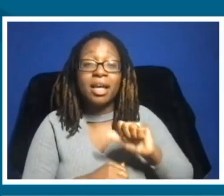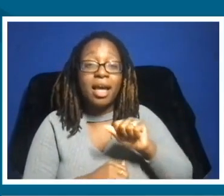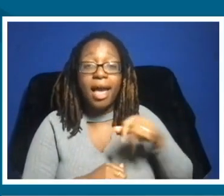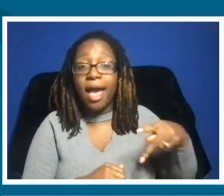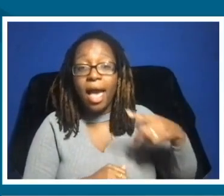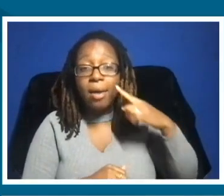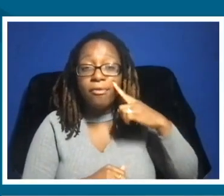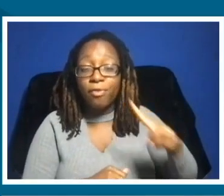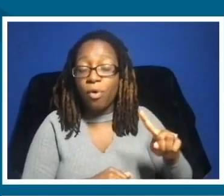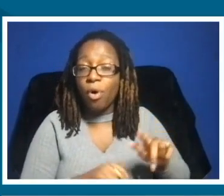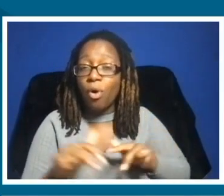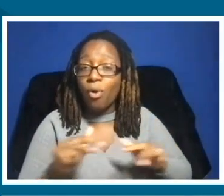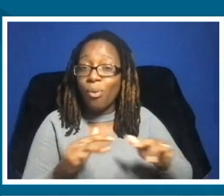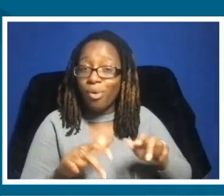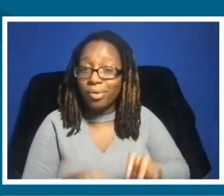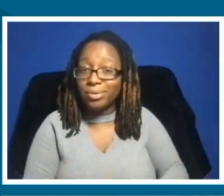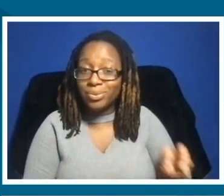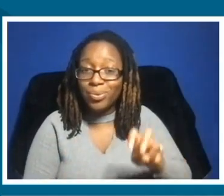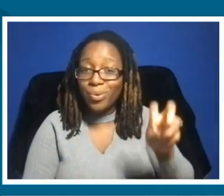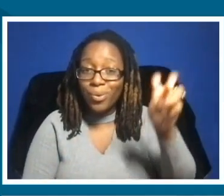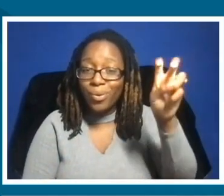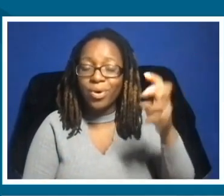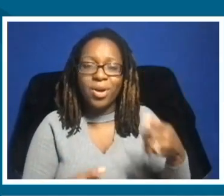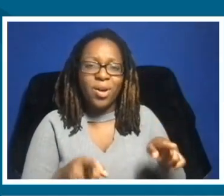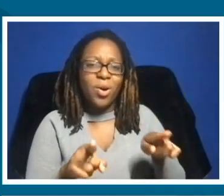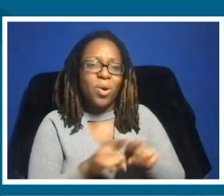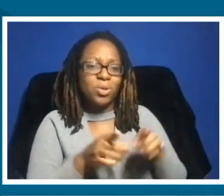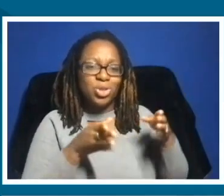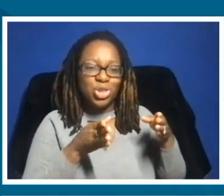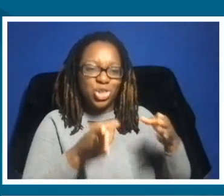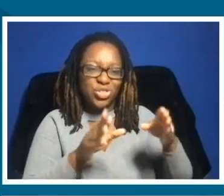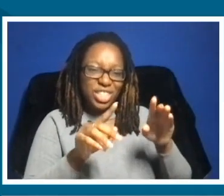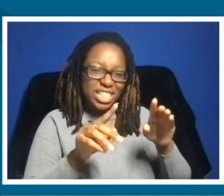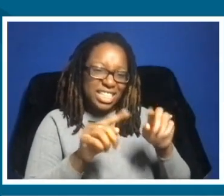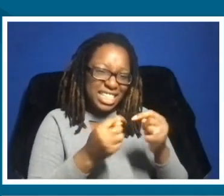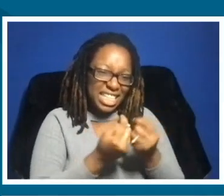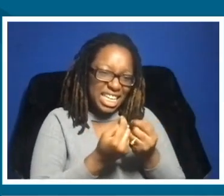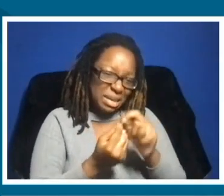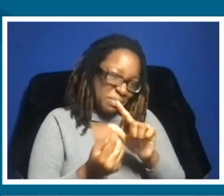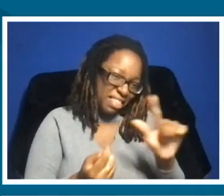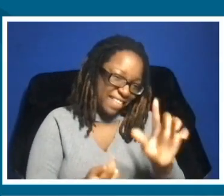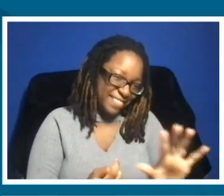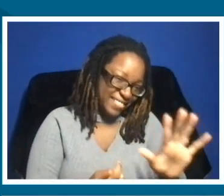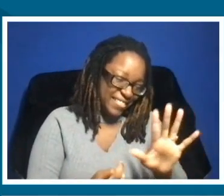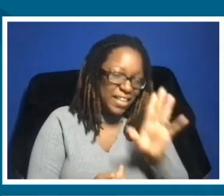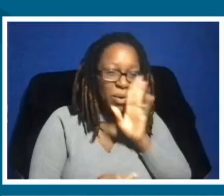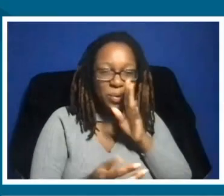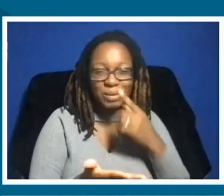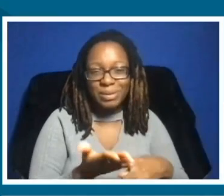our street team in the left corner which i'll talk about on the next slide